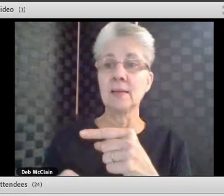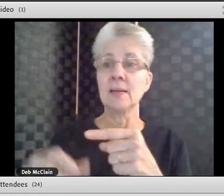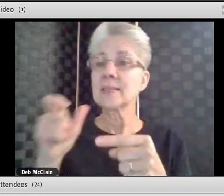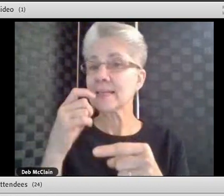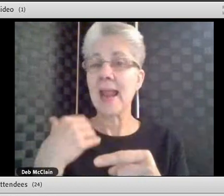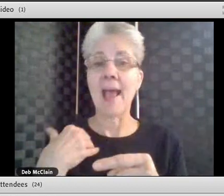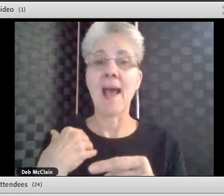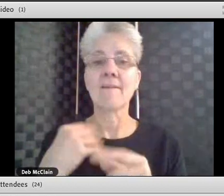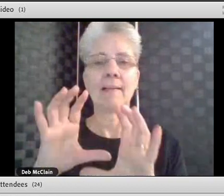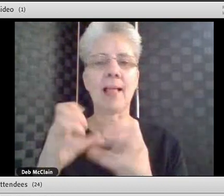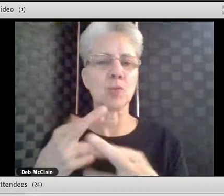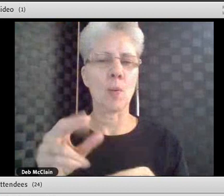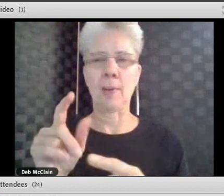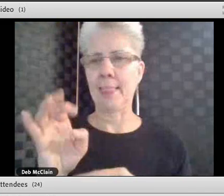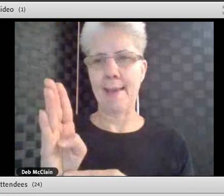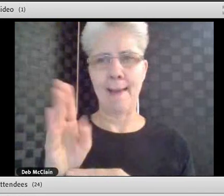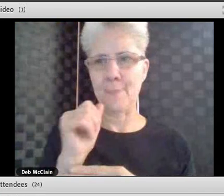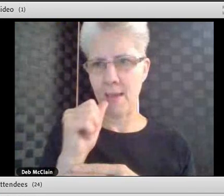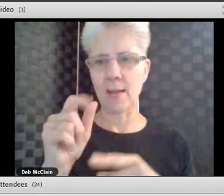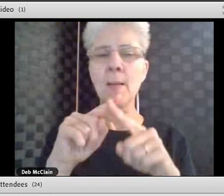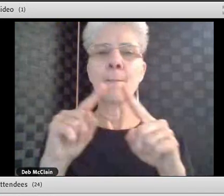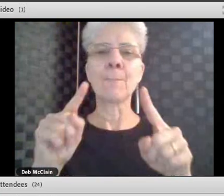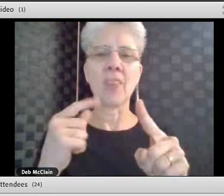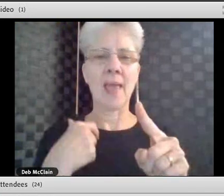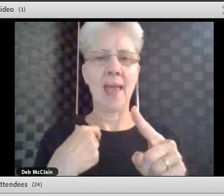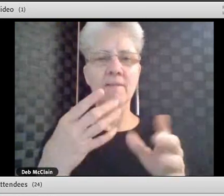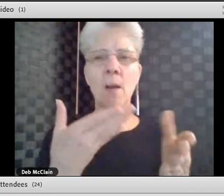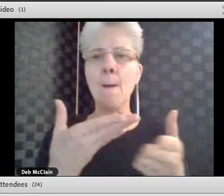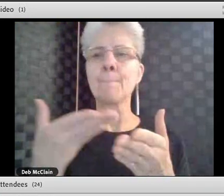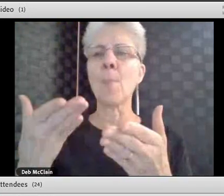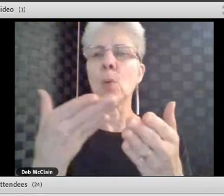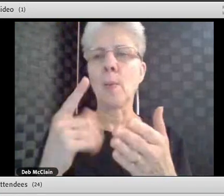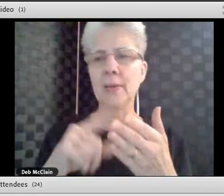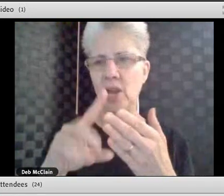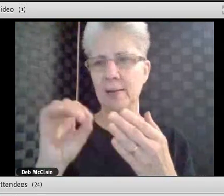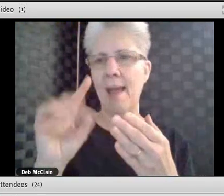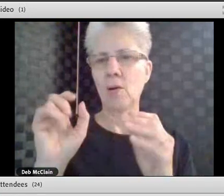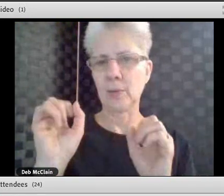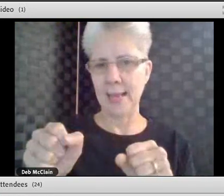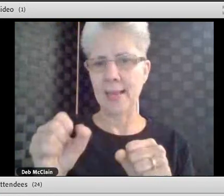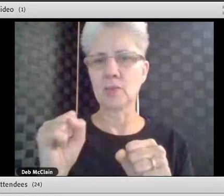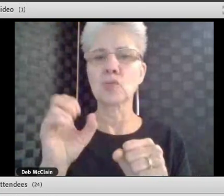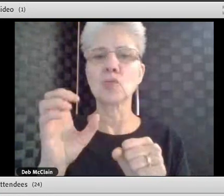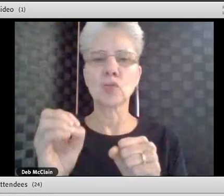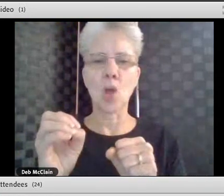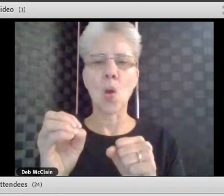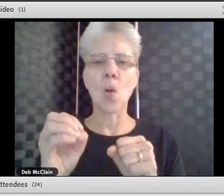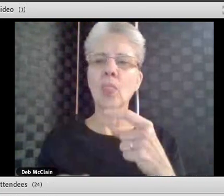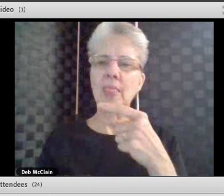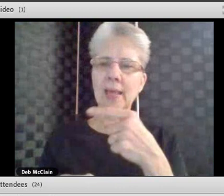SWFLN doesn't have a classroom or lab or anything, but they have mobile equipment that you can check out,